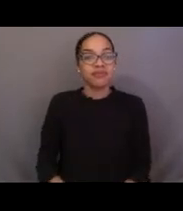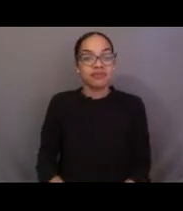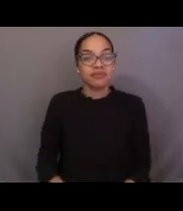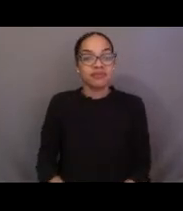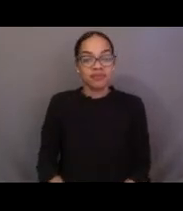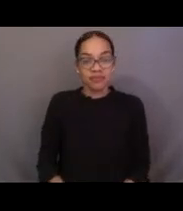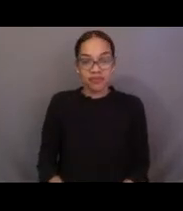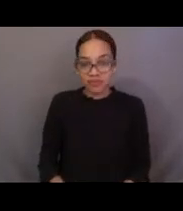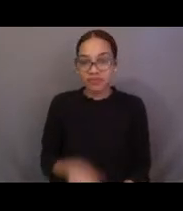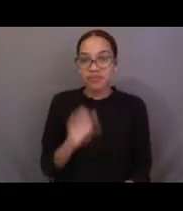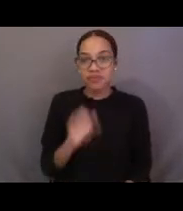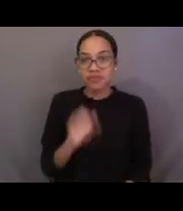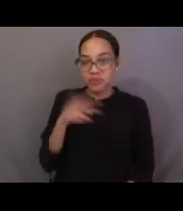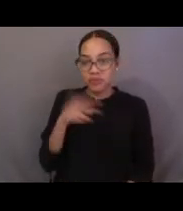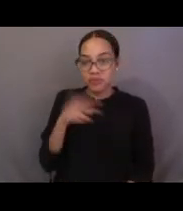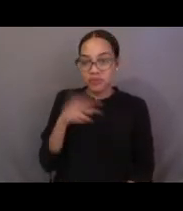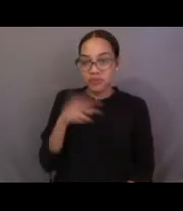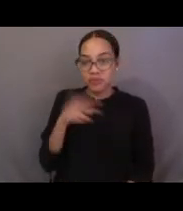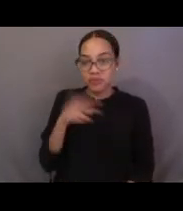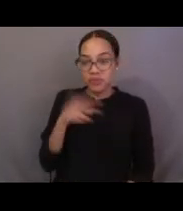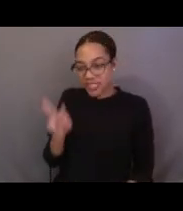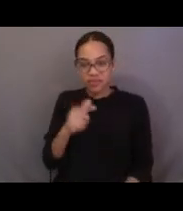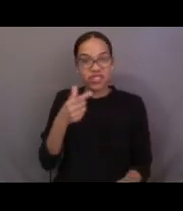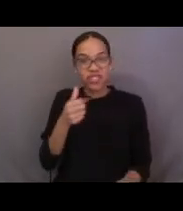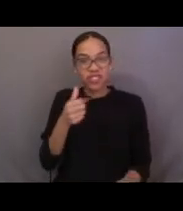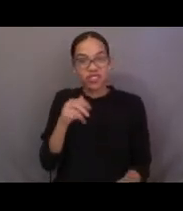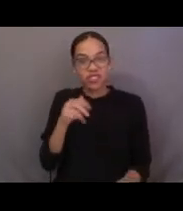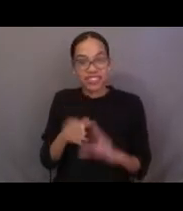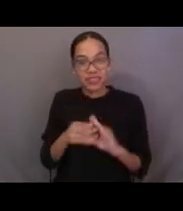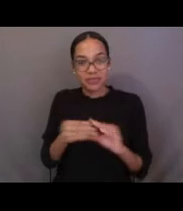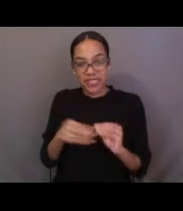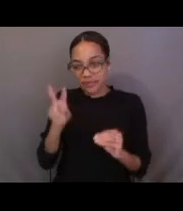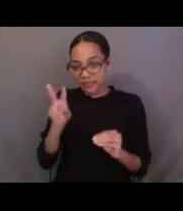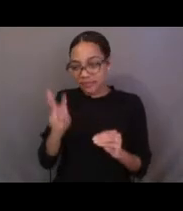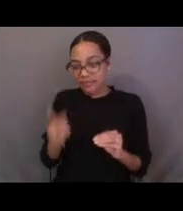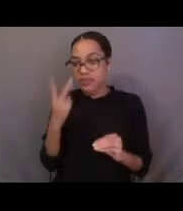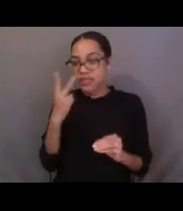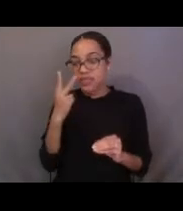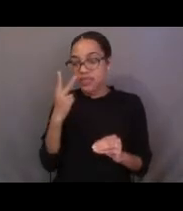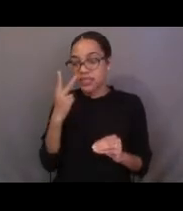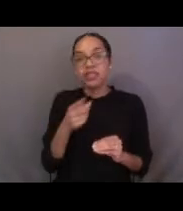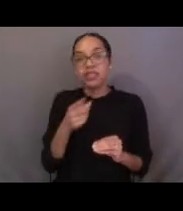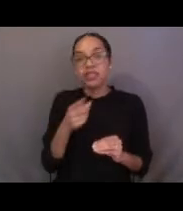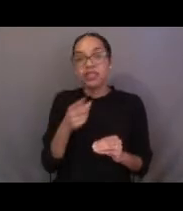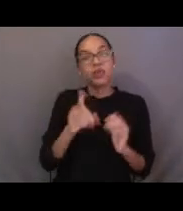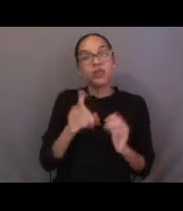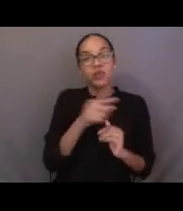from the chat box reporting in. Again, the question that Harry had asked is what do you know about oysters?